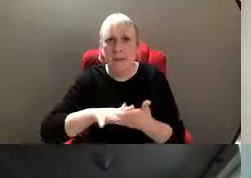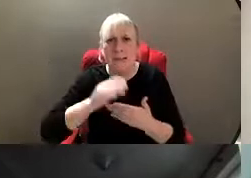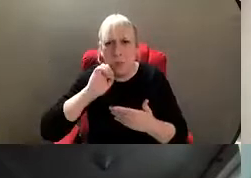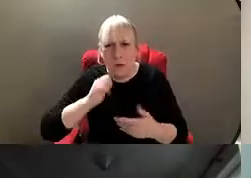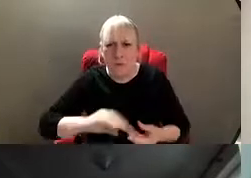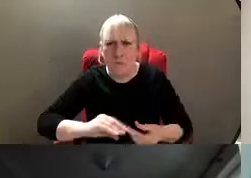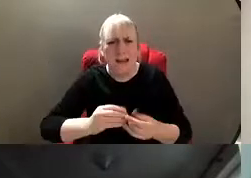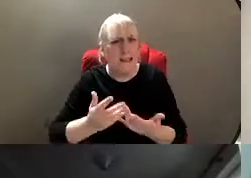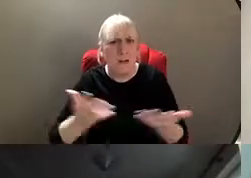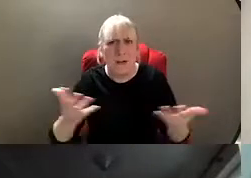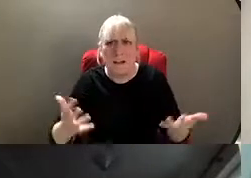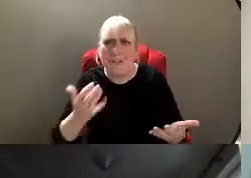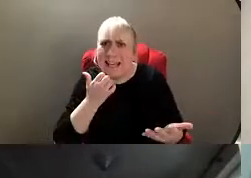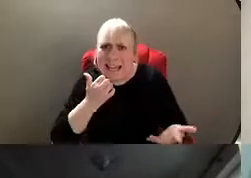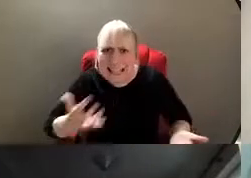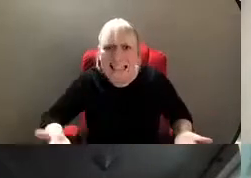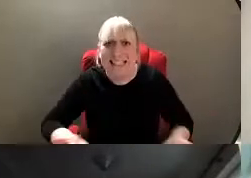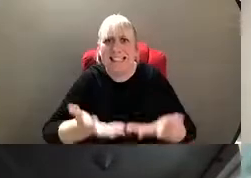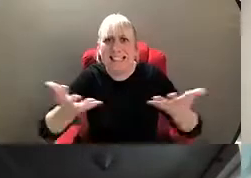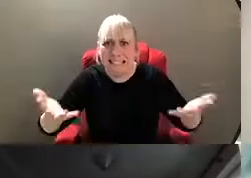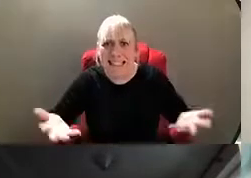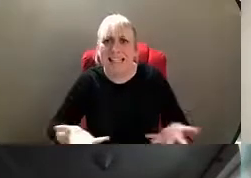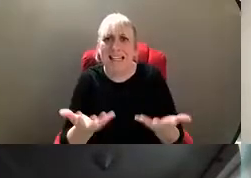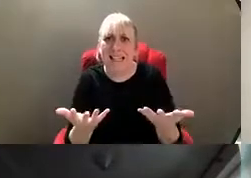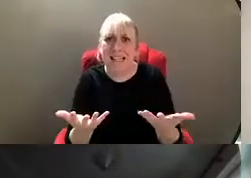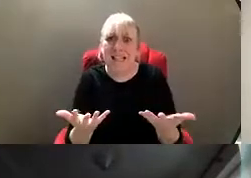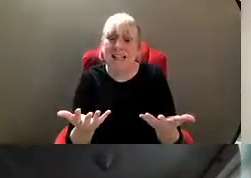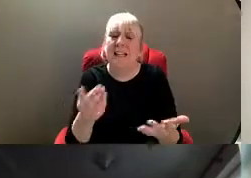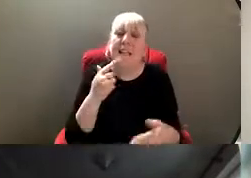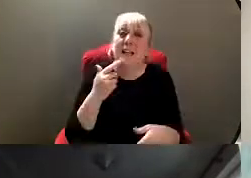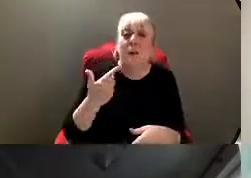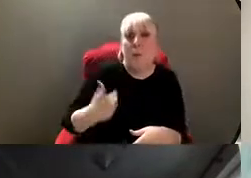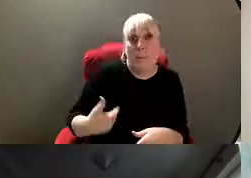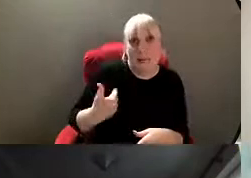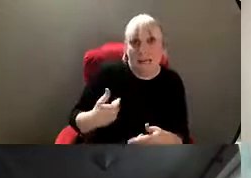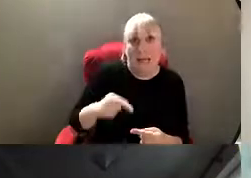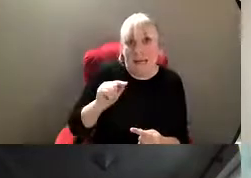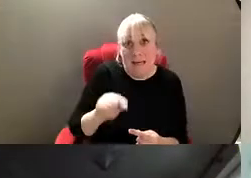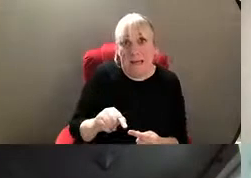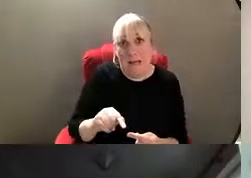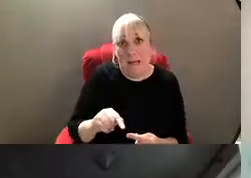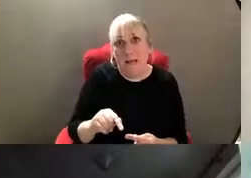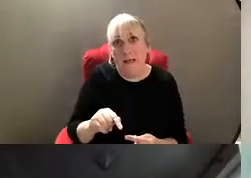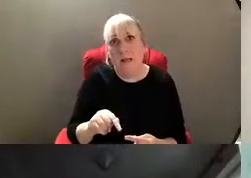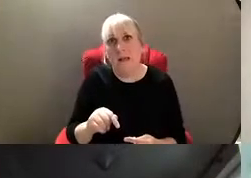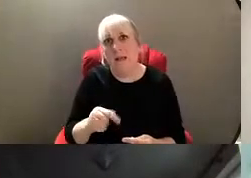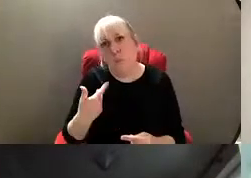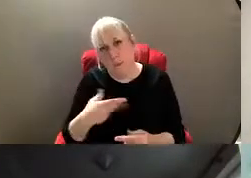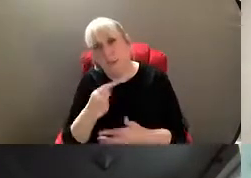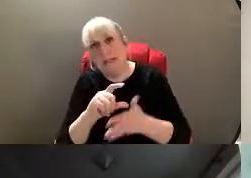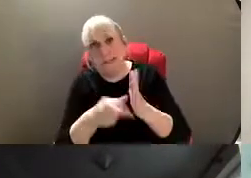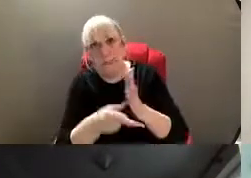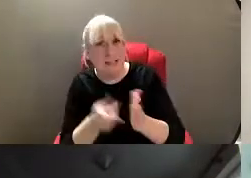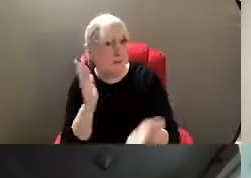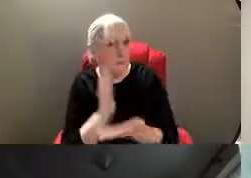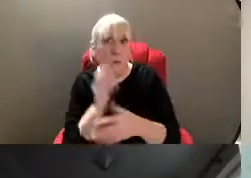that persons with disabilities and especially women would be affected tremendously i live on a